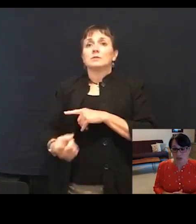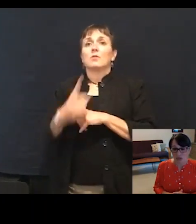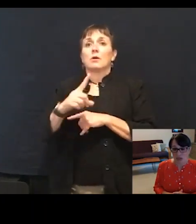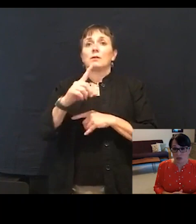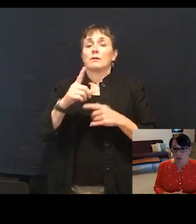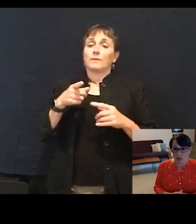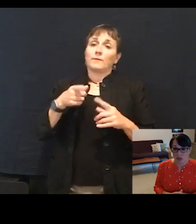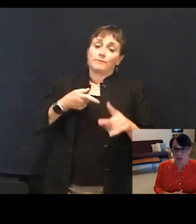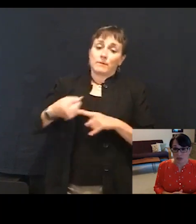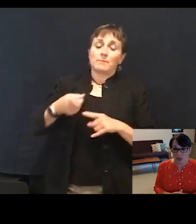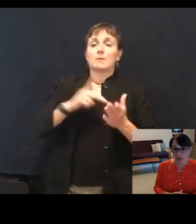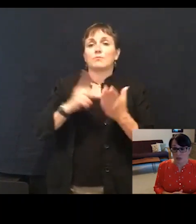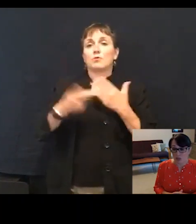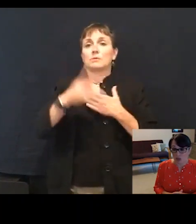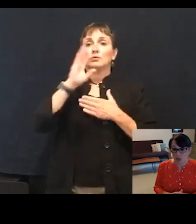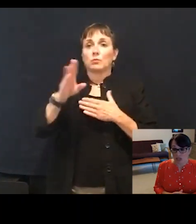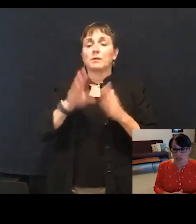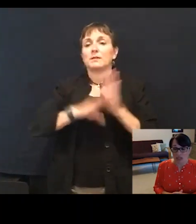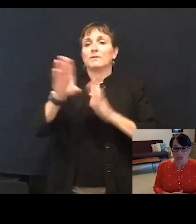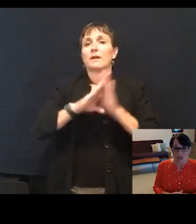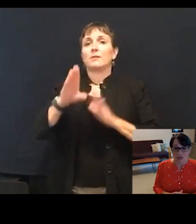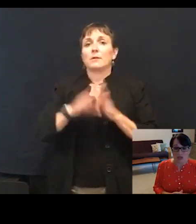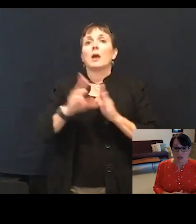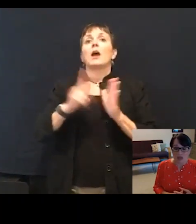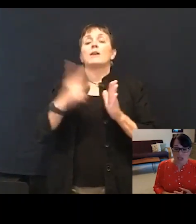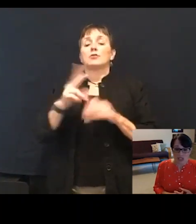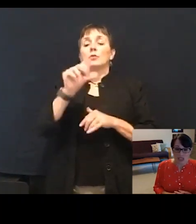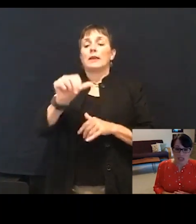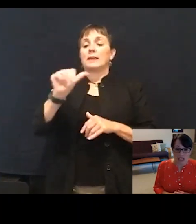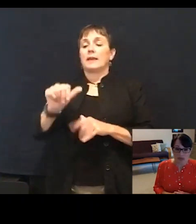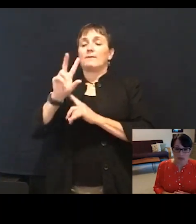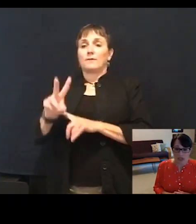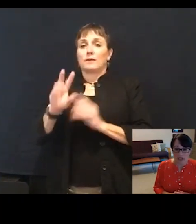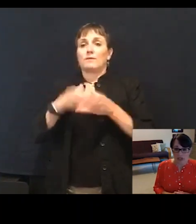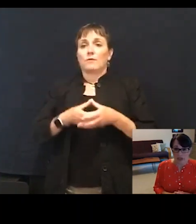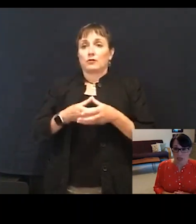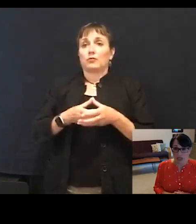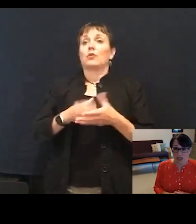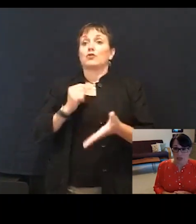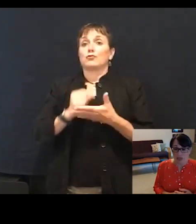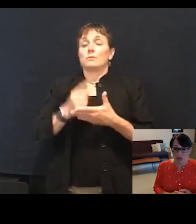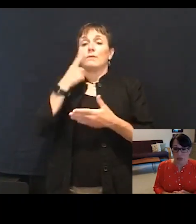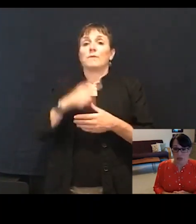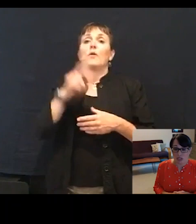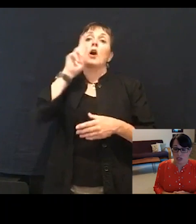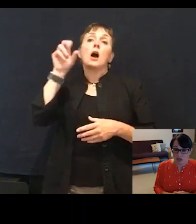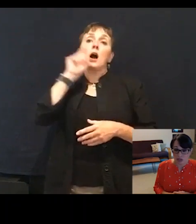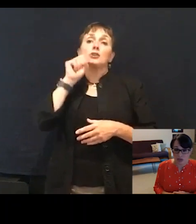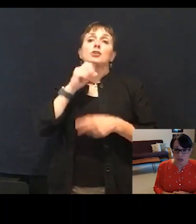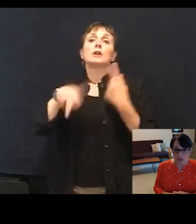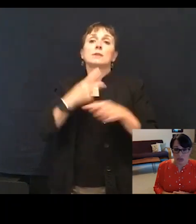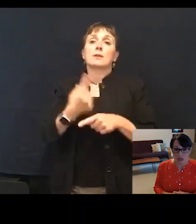for USH1B. So we're very excited to have the financial means to continue this research, to test